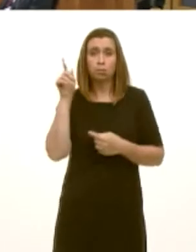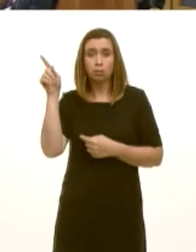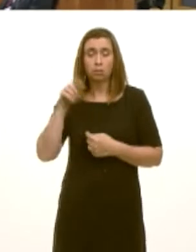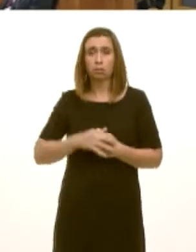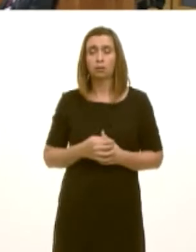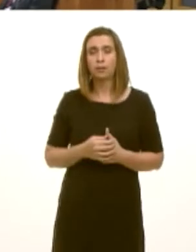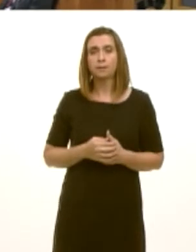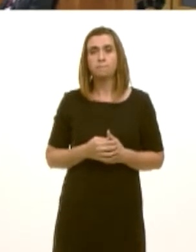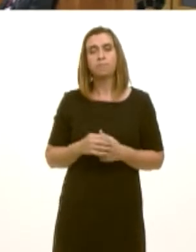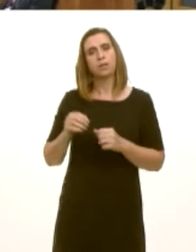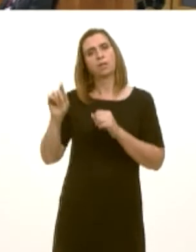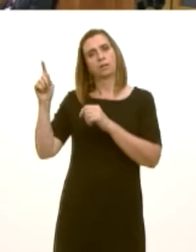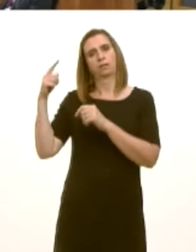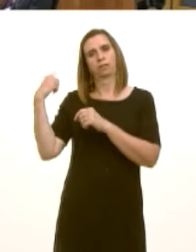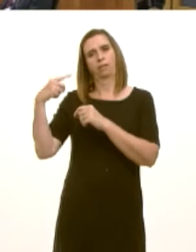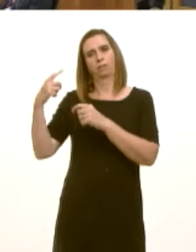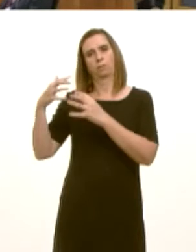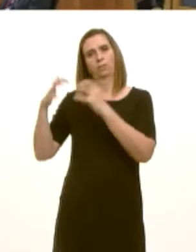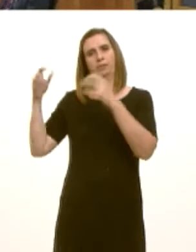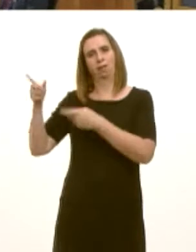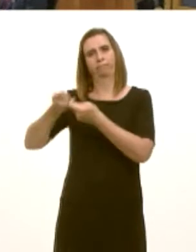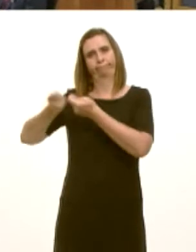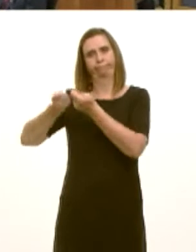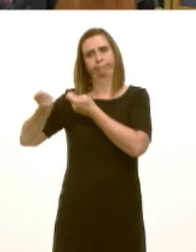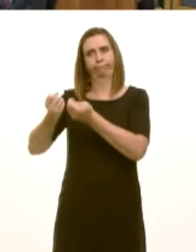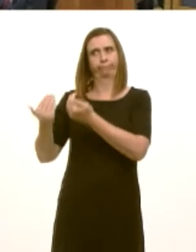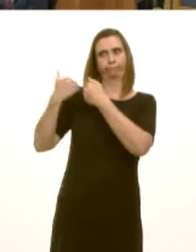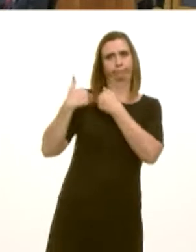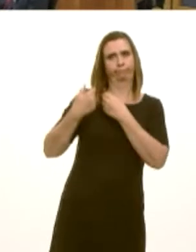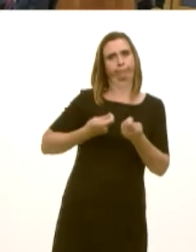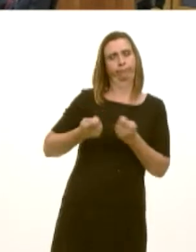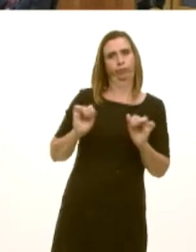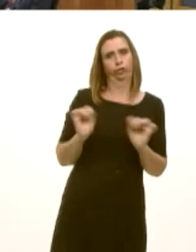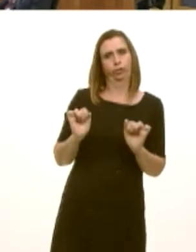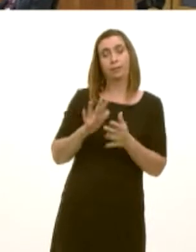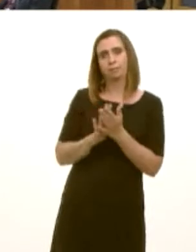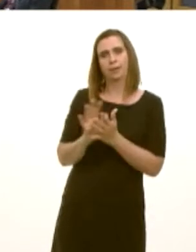not yetóand we havenít had a discussion with the United Kingdom Government on this issue.